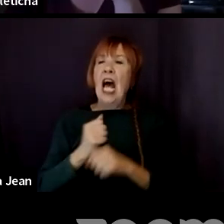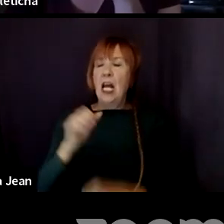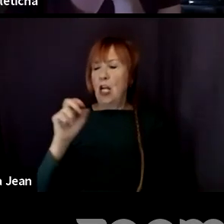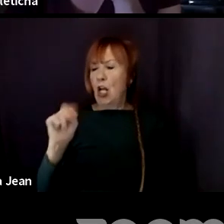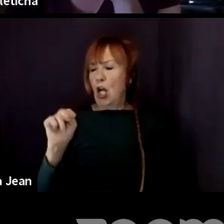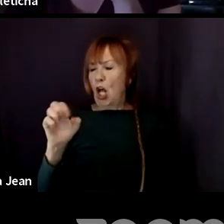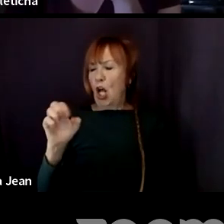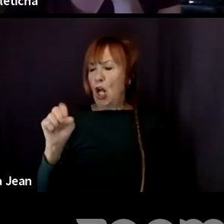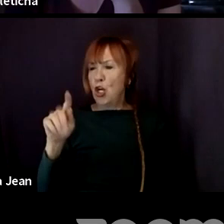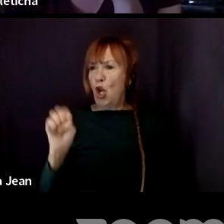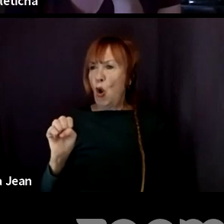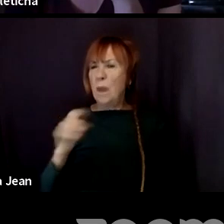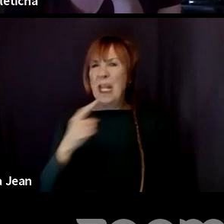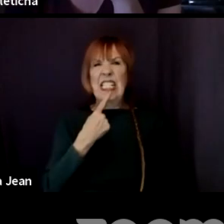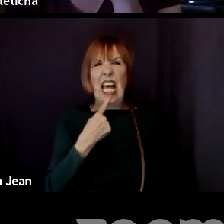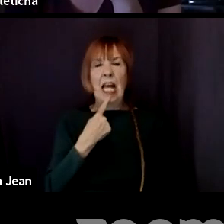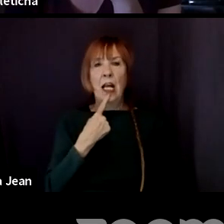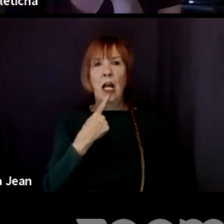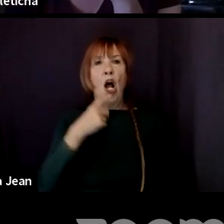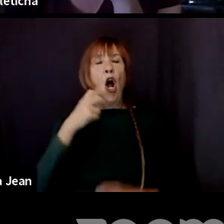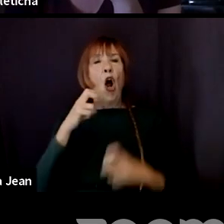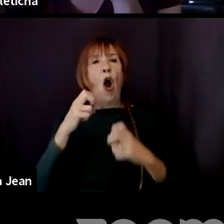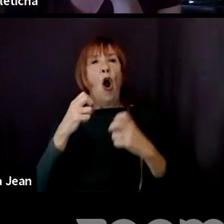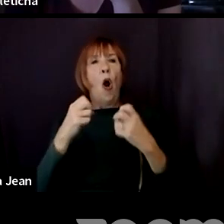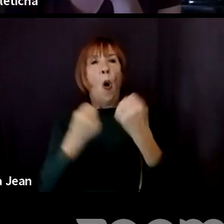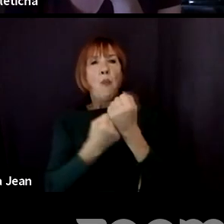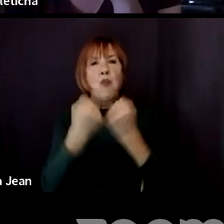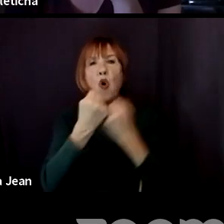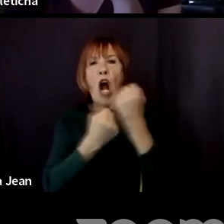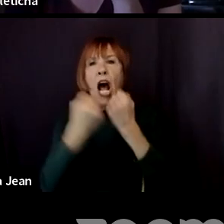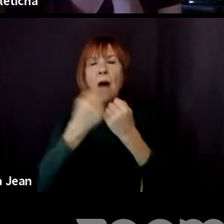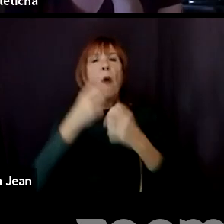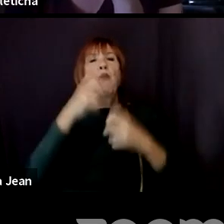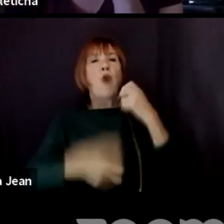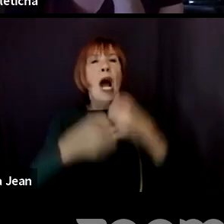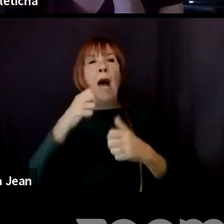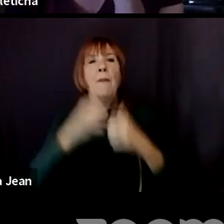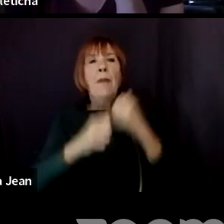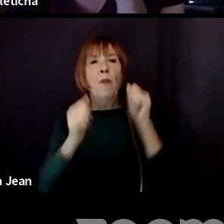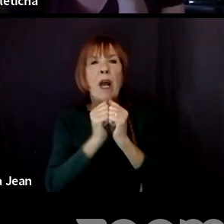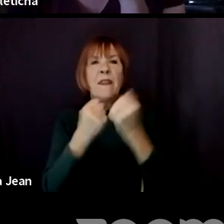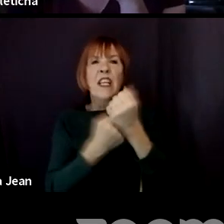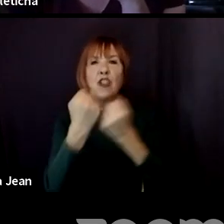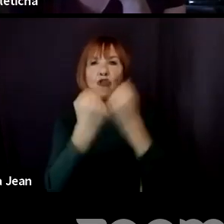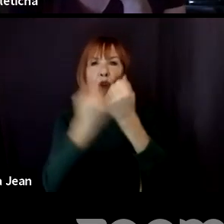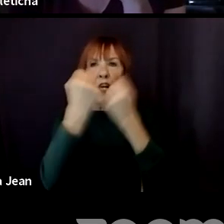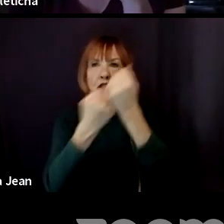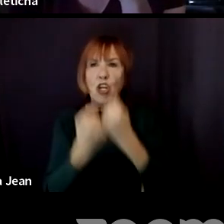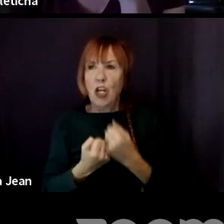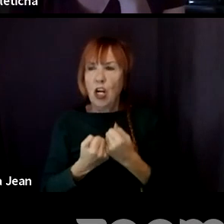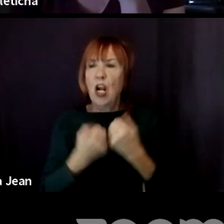do you consider the individual scenes movable units within your story or a stationary part of the whole?